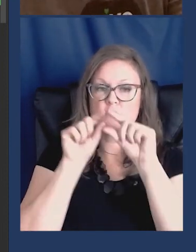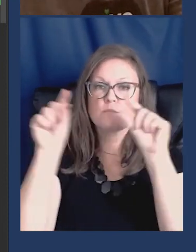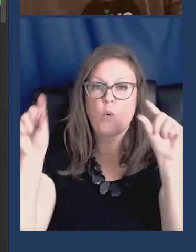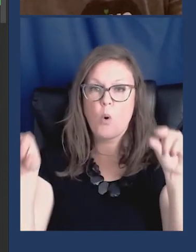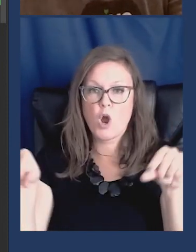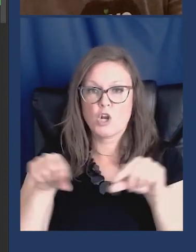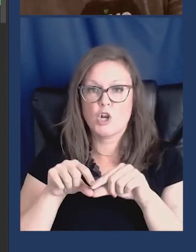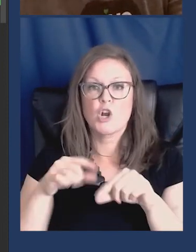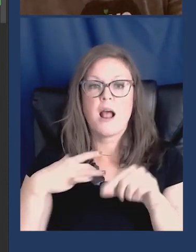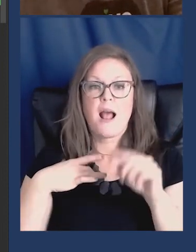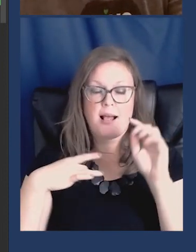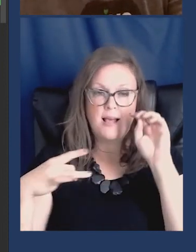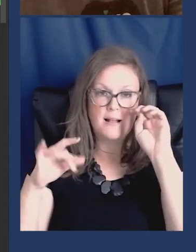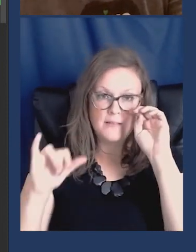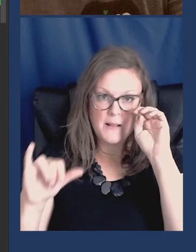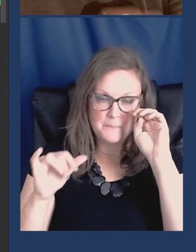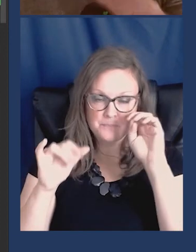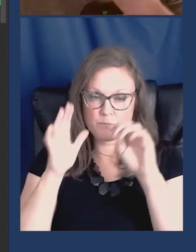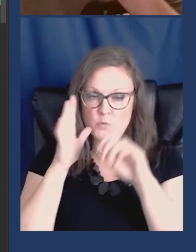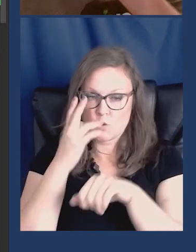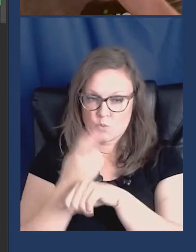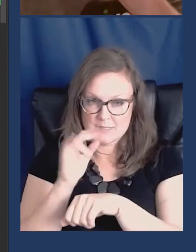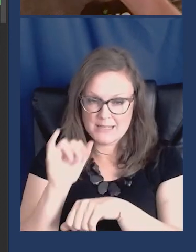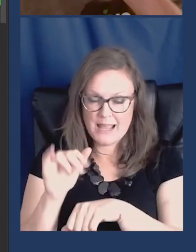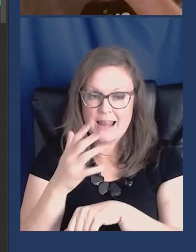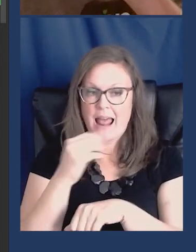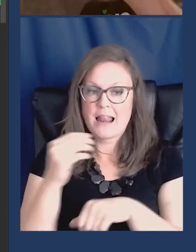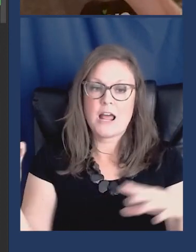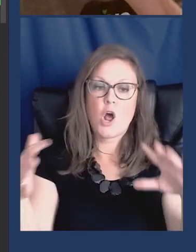And let's hook up the event handler as well.